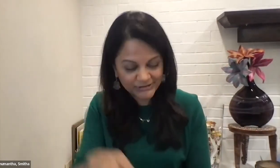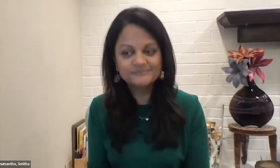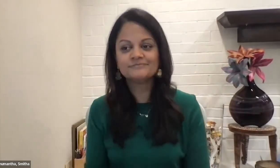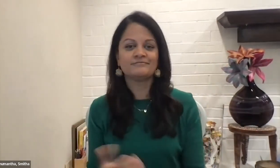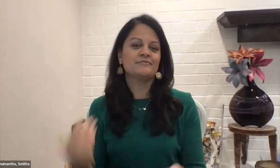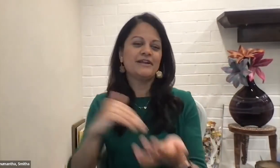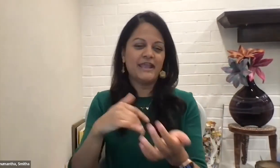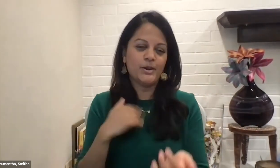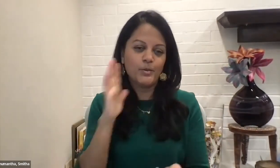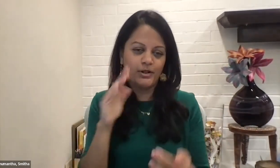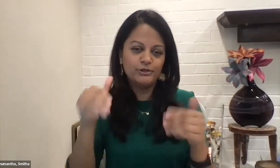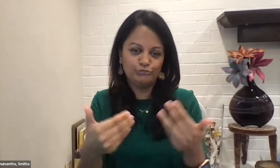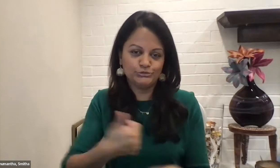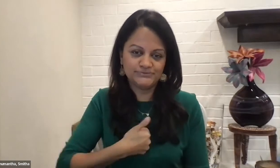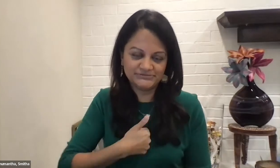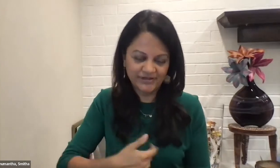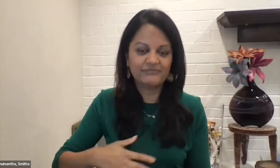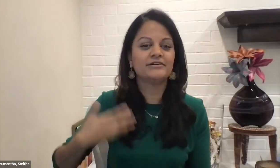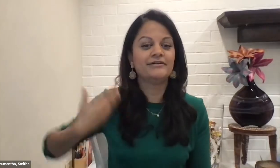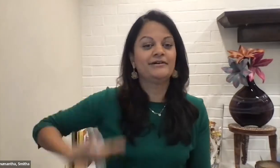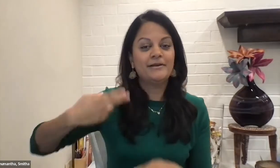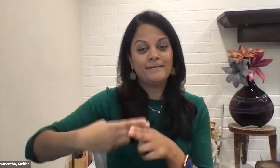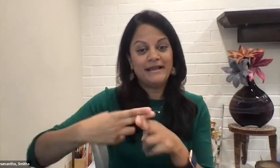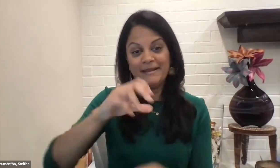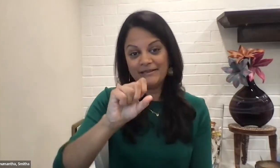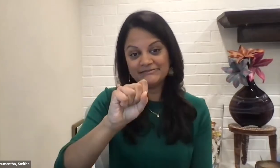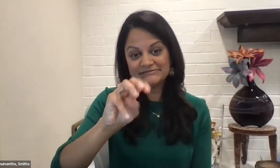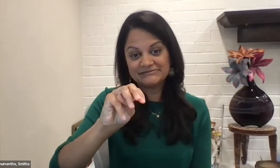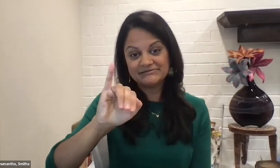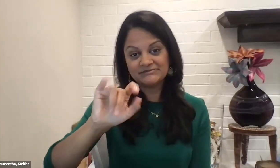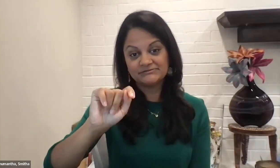All right. It is 7:03. Let me introduce myself.